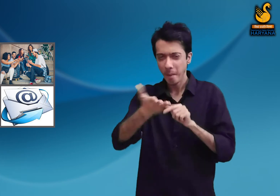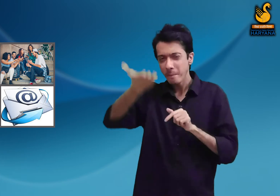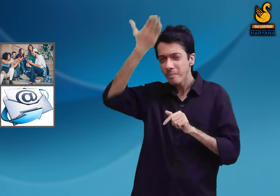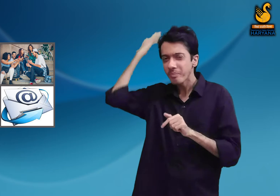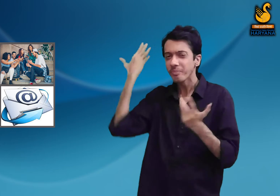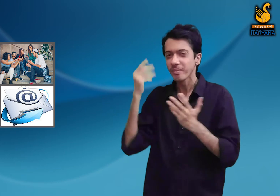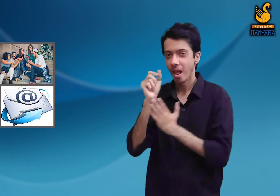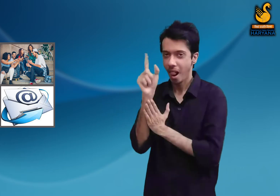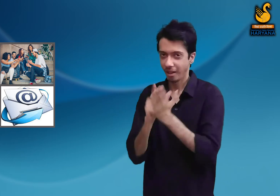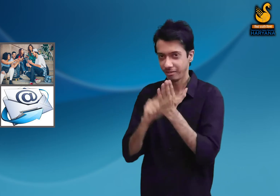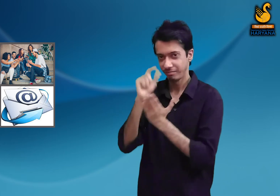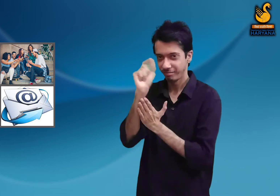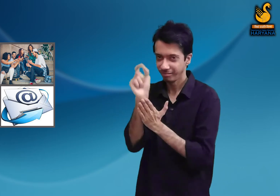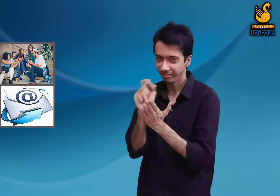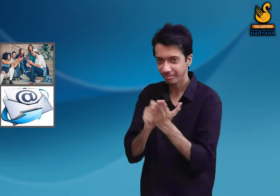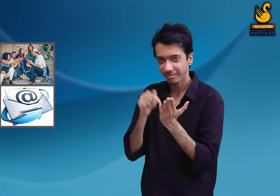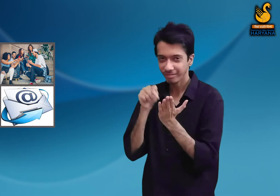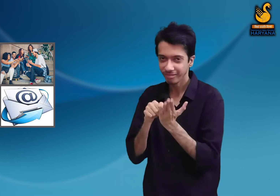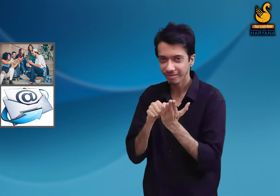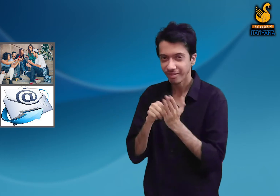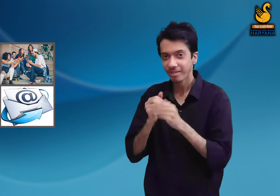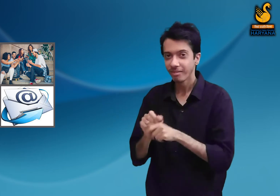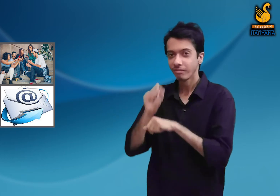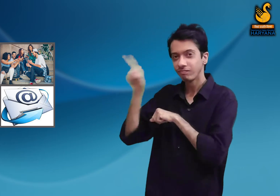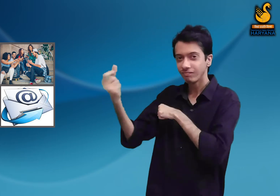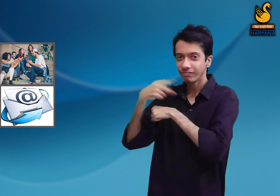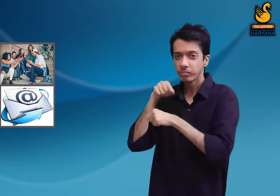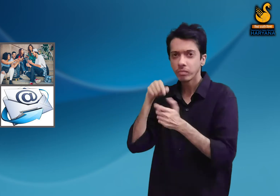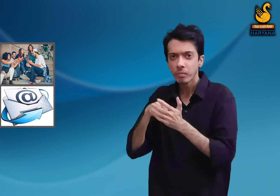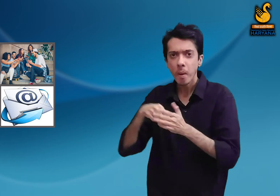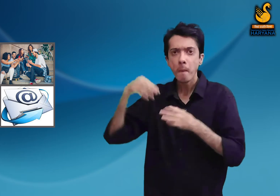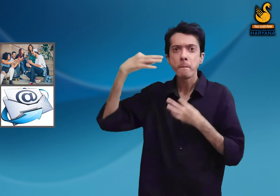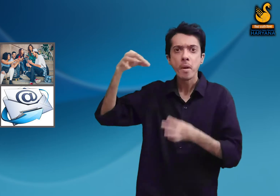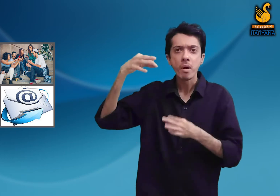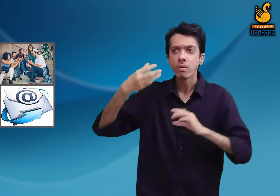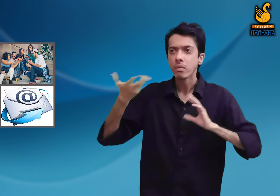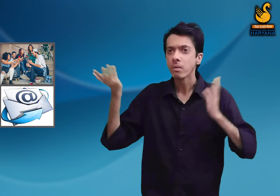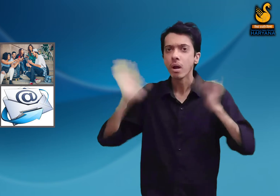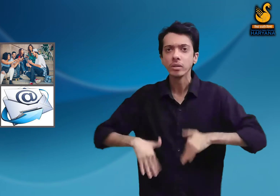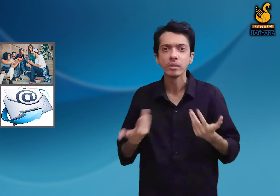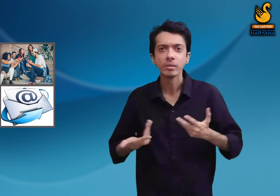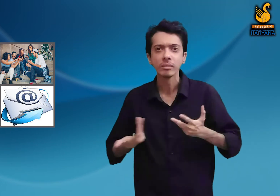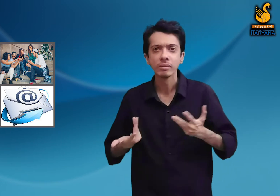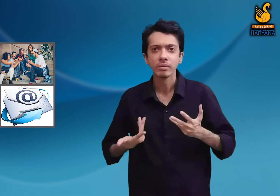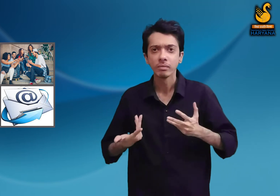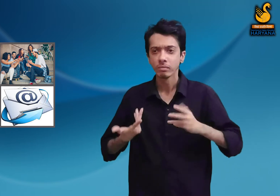You know earlier we would write letters to send messages to each other. The messages were written on the paper